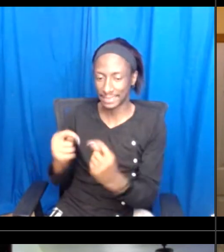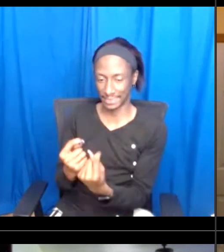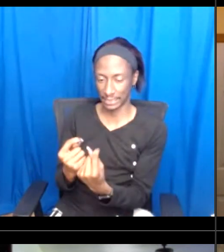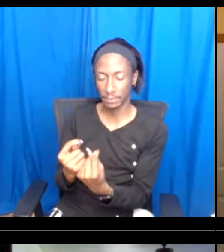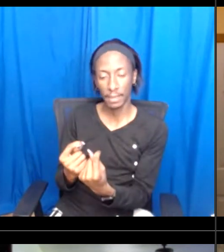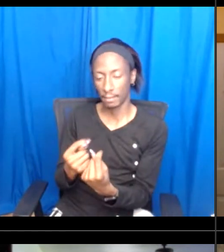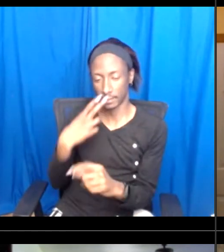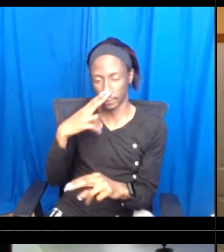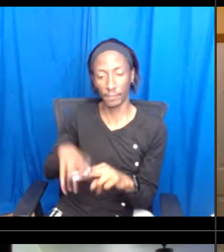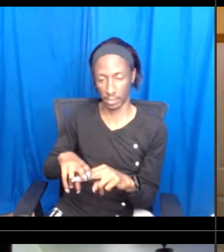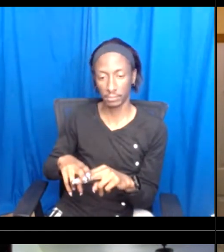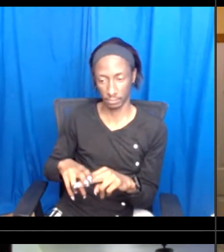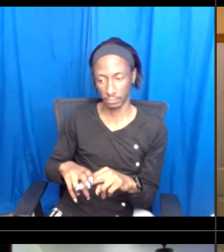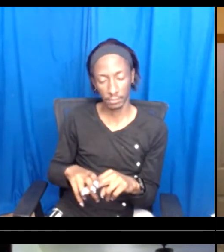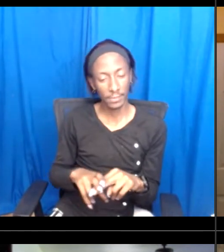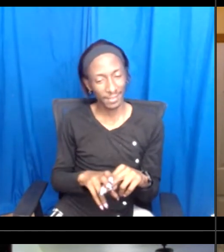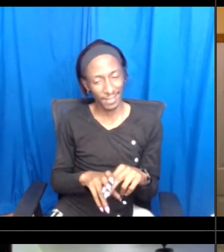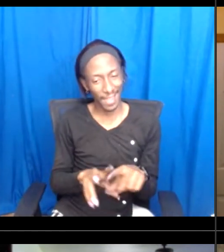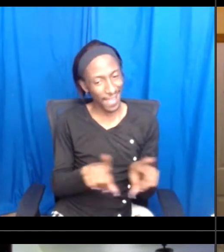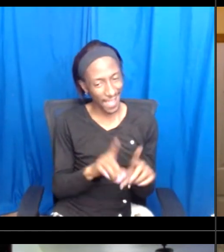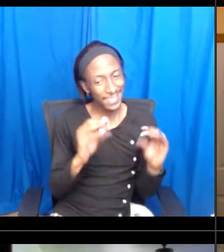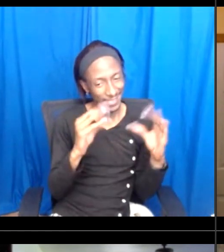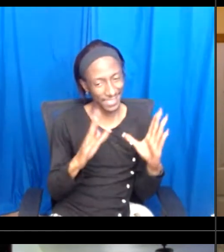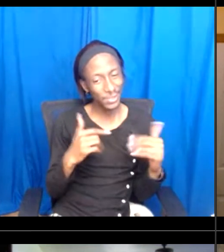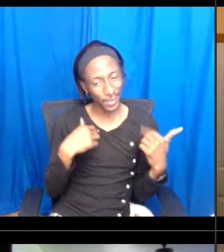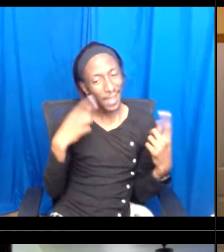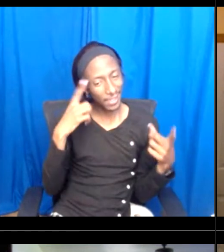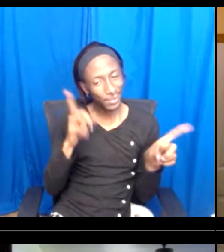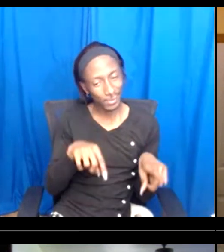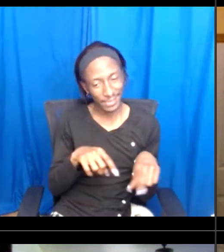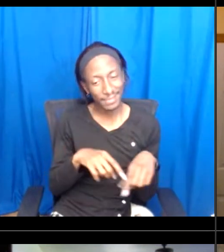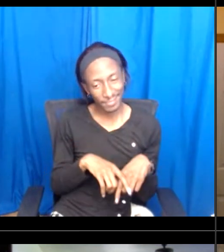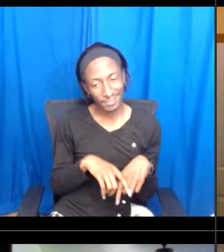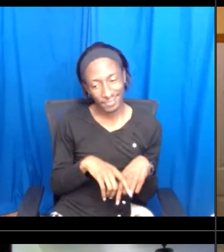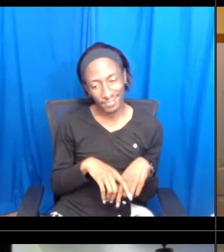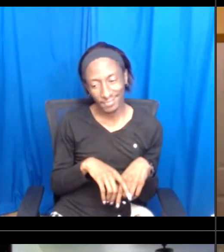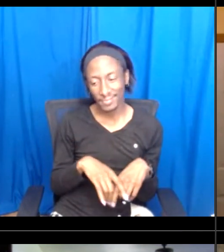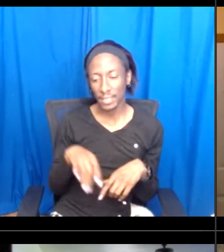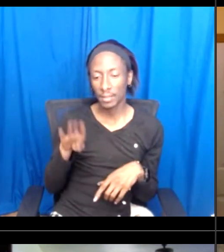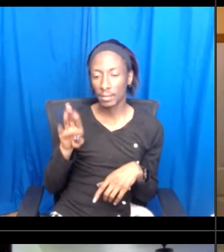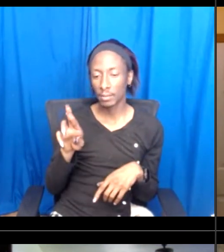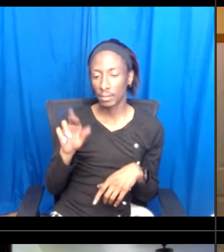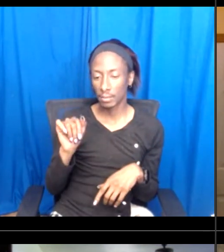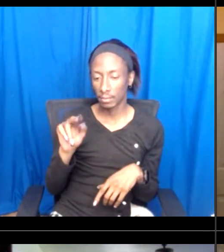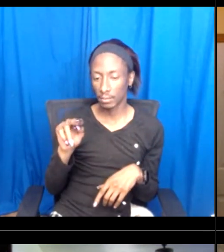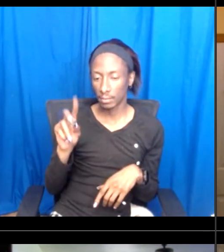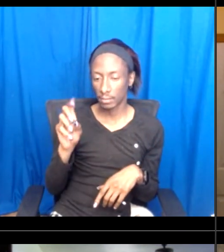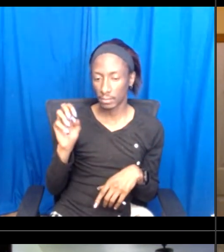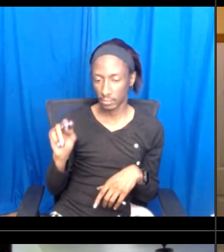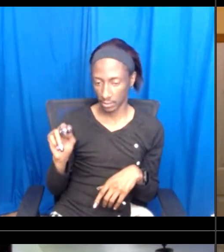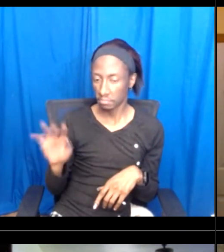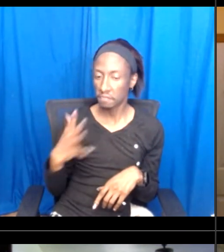Excellent, as an educator, I totally agree with you. Brandon, you. Favorite part of your job?